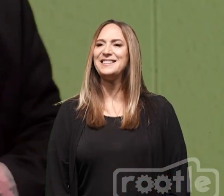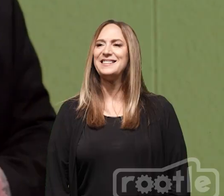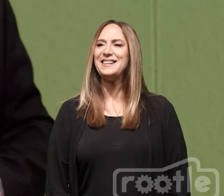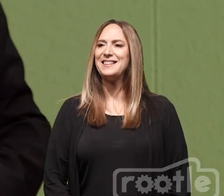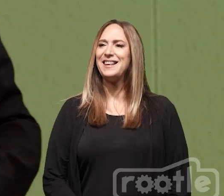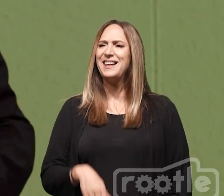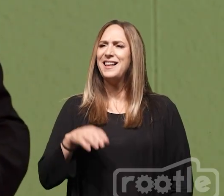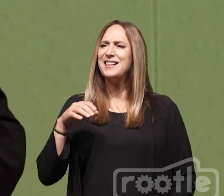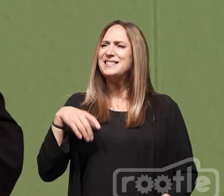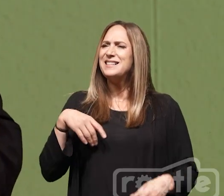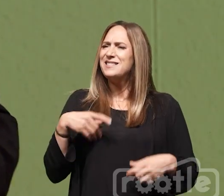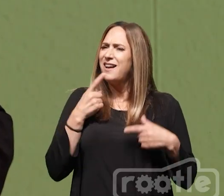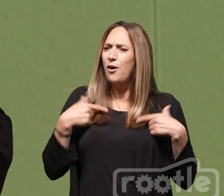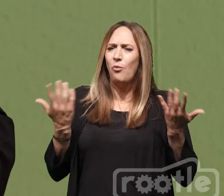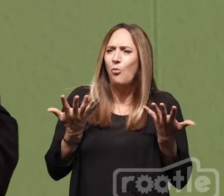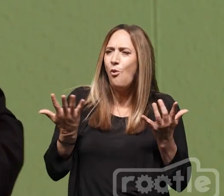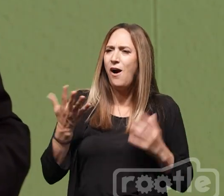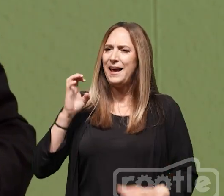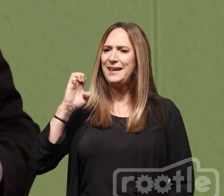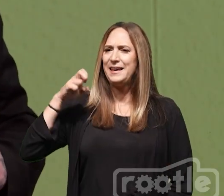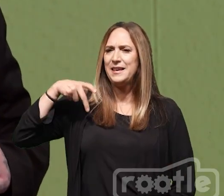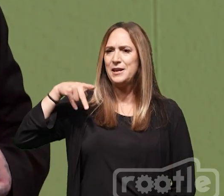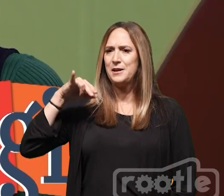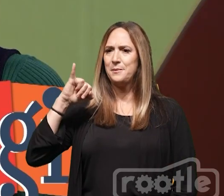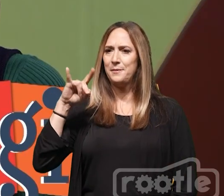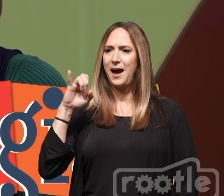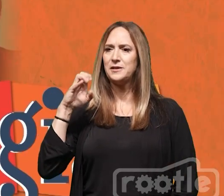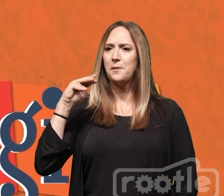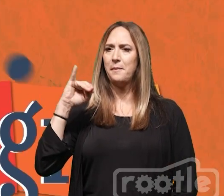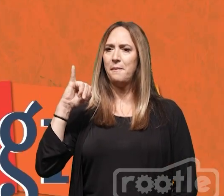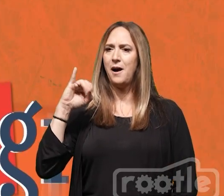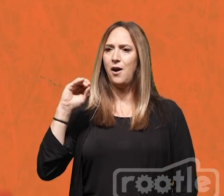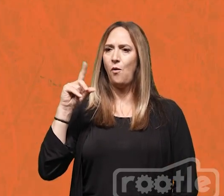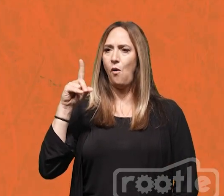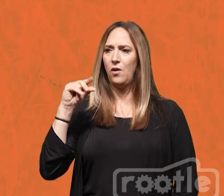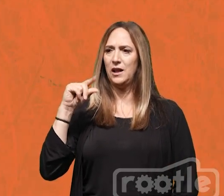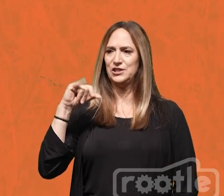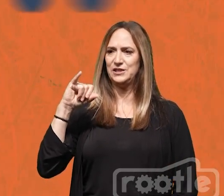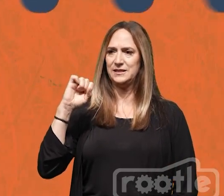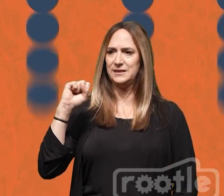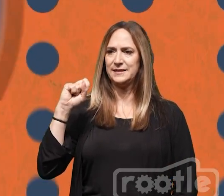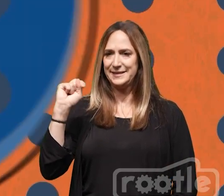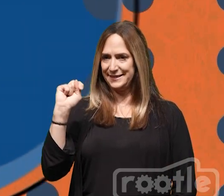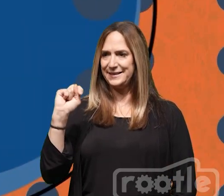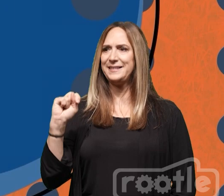Dr. Emily, tell us what an epidemiologist does. An epidemiologist is a public health professional